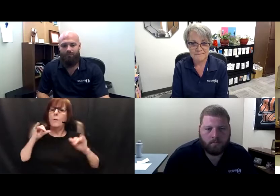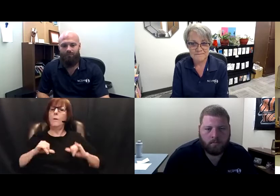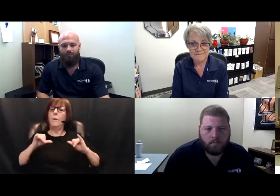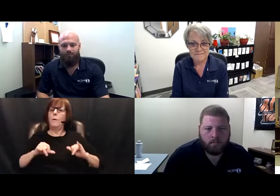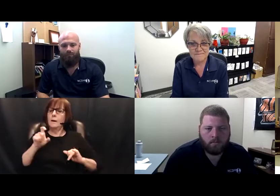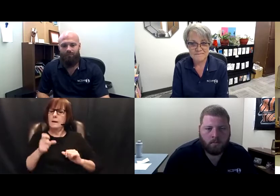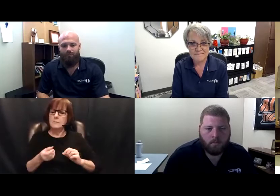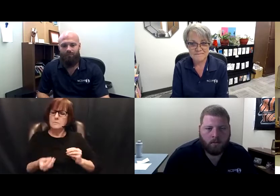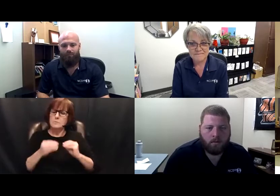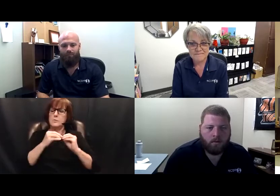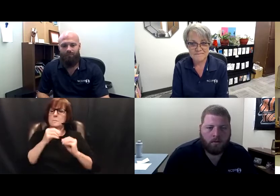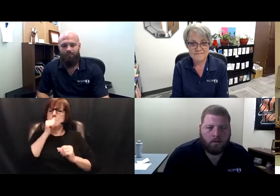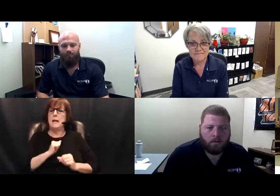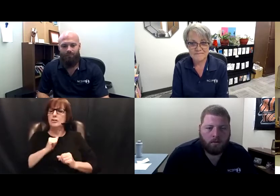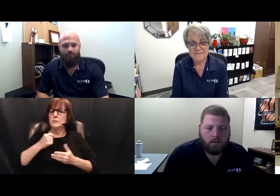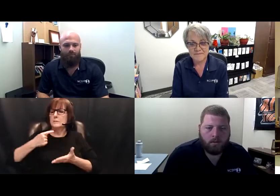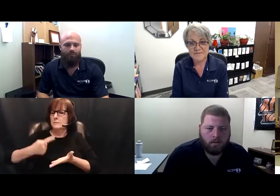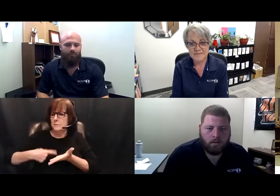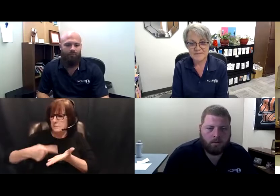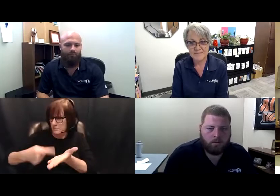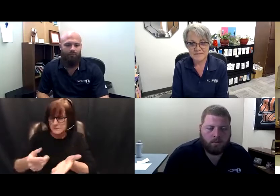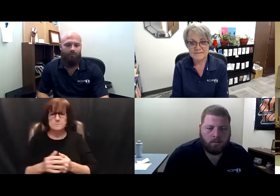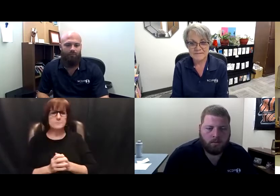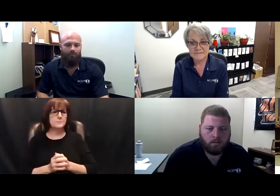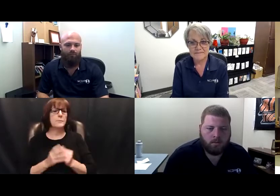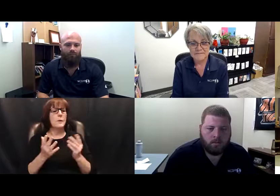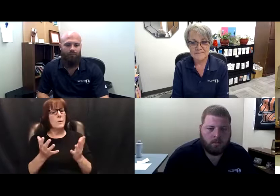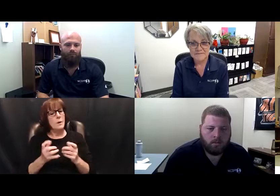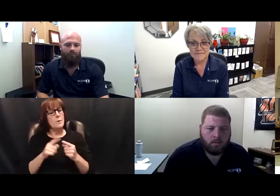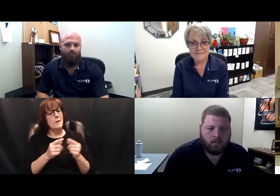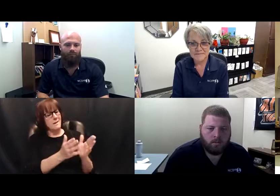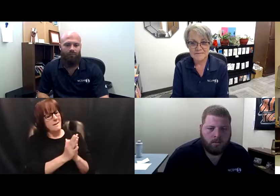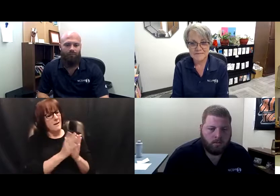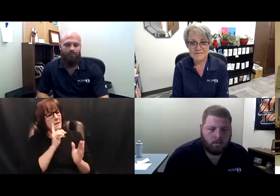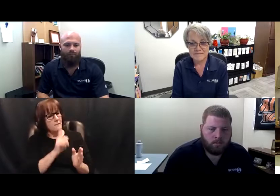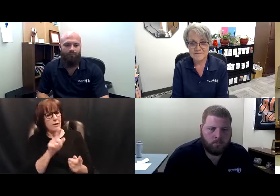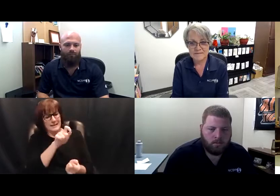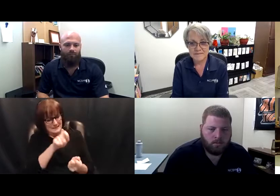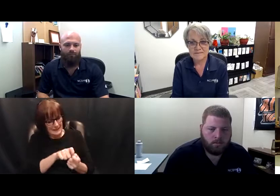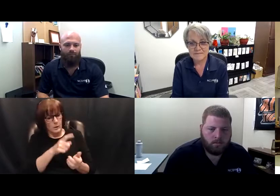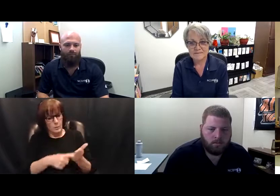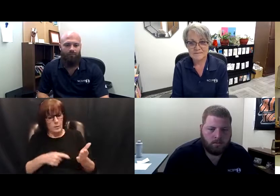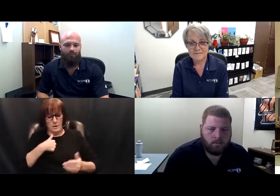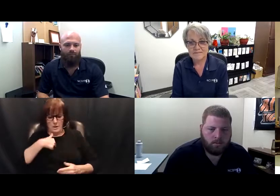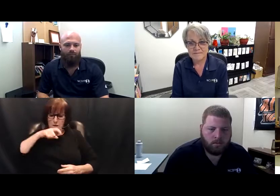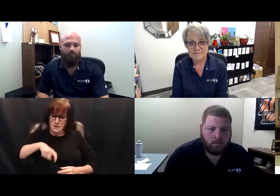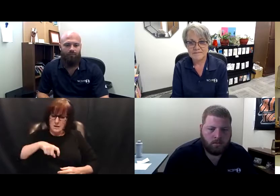time to time. You want to be able to ask for exactly what you need. Piggybacking off of what Dillon said